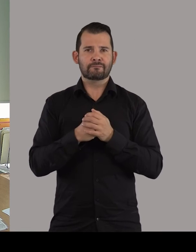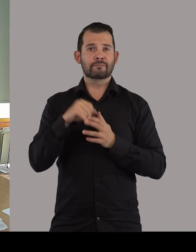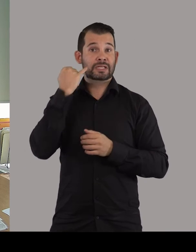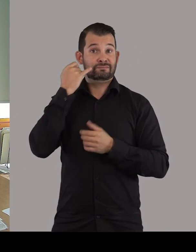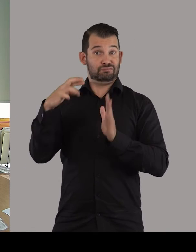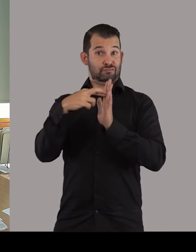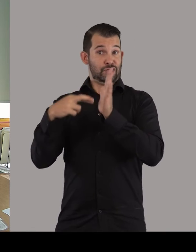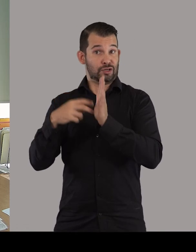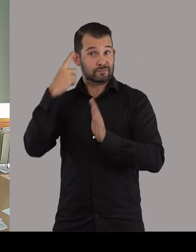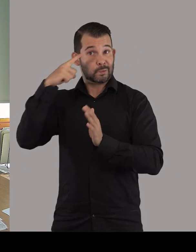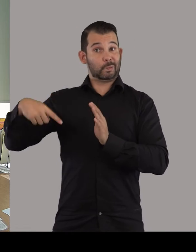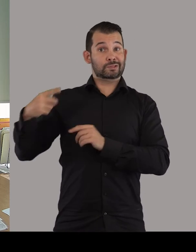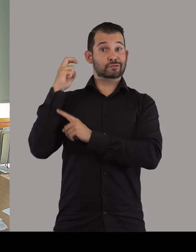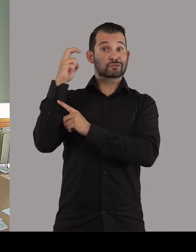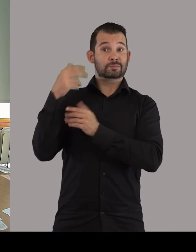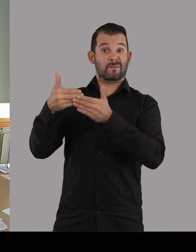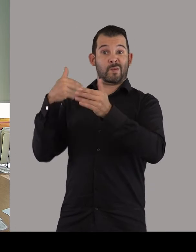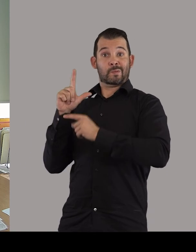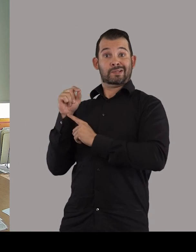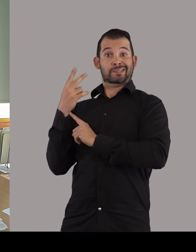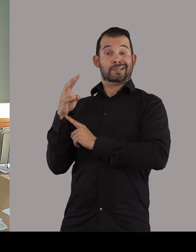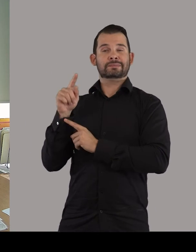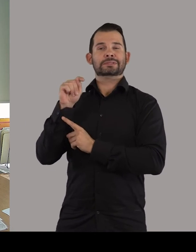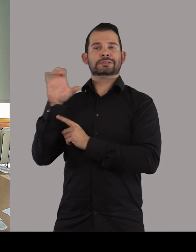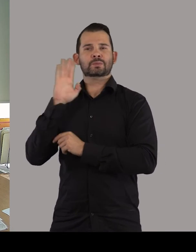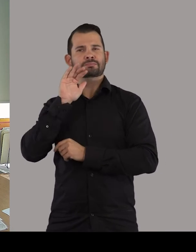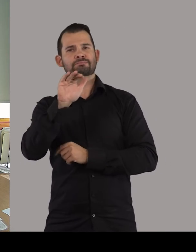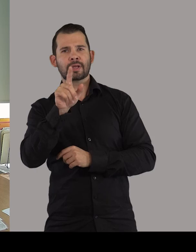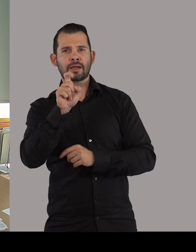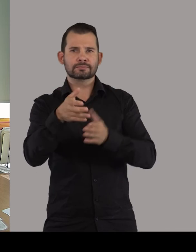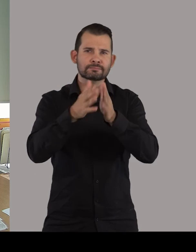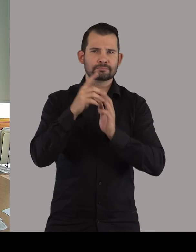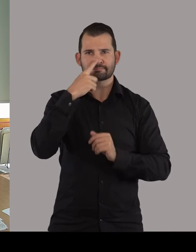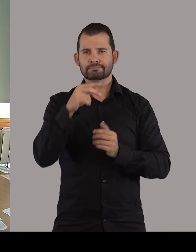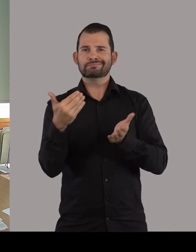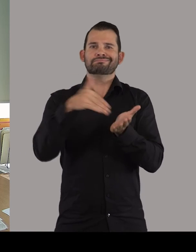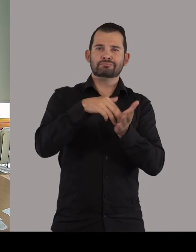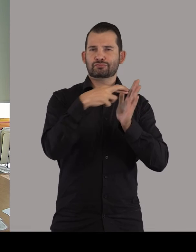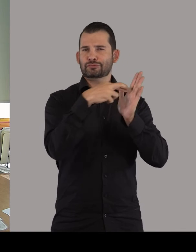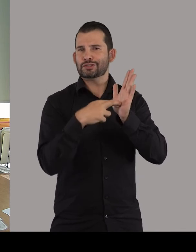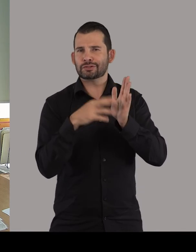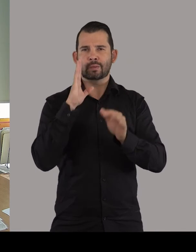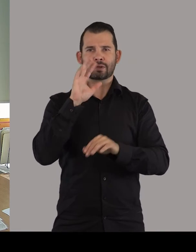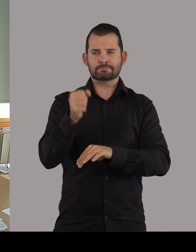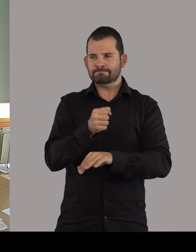before 2017, Wheel-Trans before 2017, the TTC will ask you to re-register and will place you into one